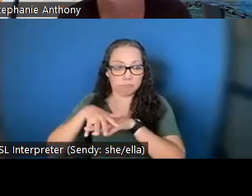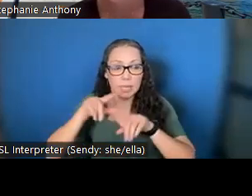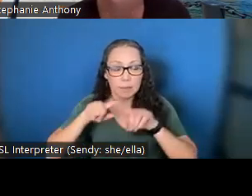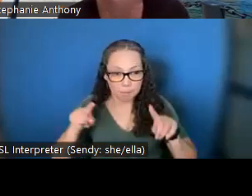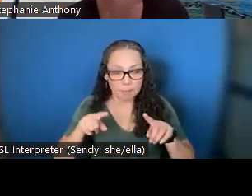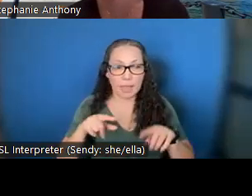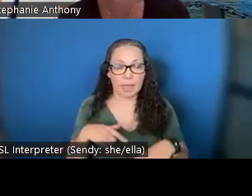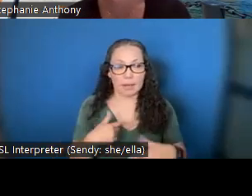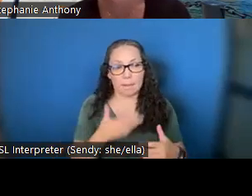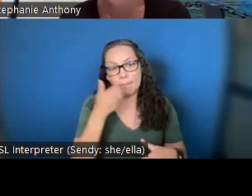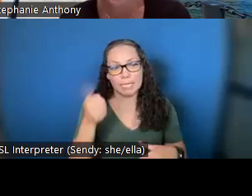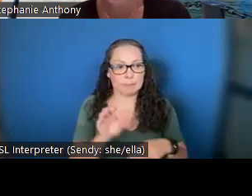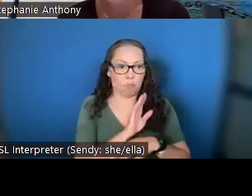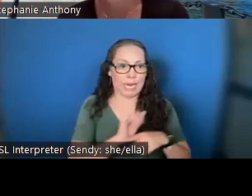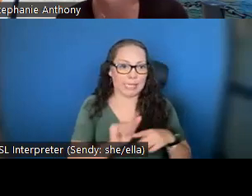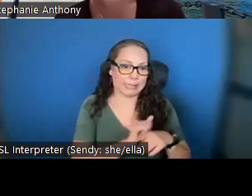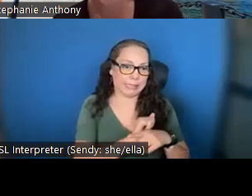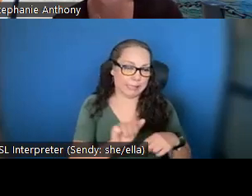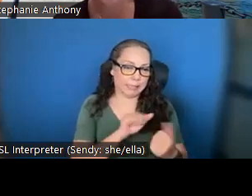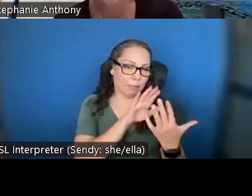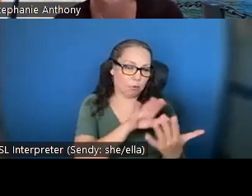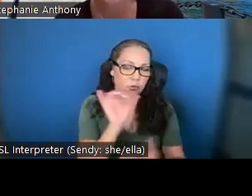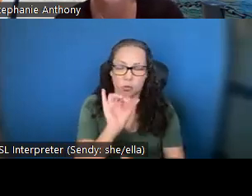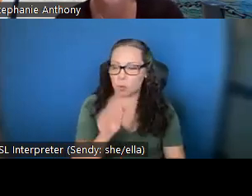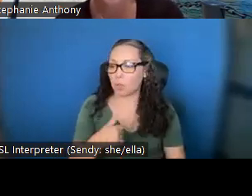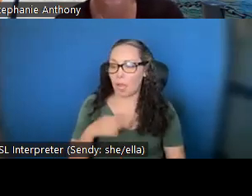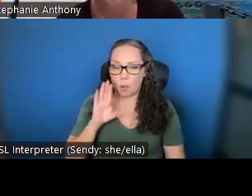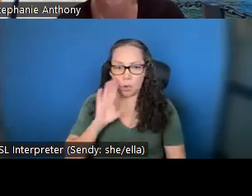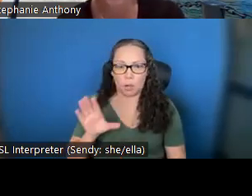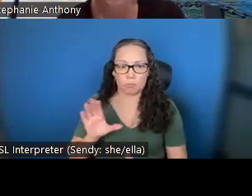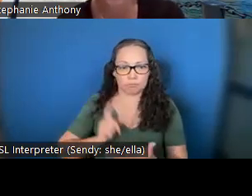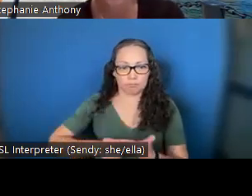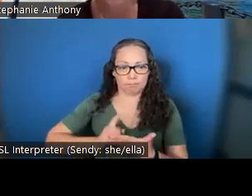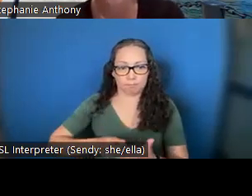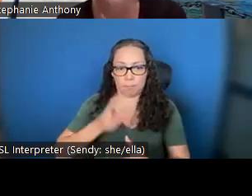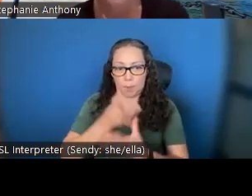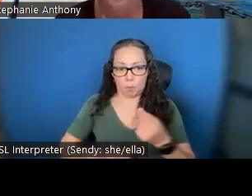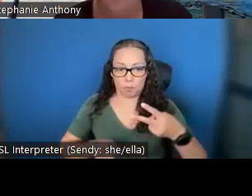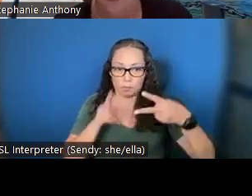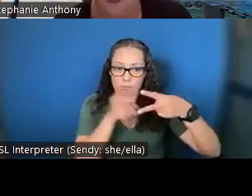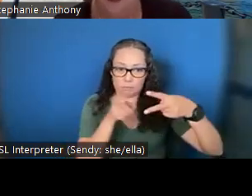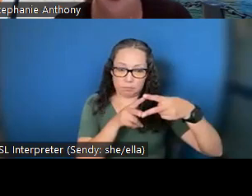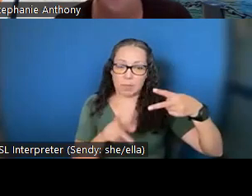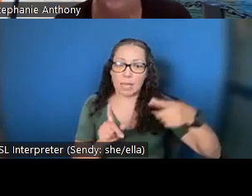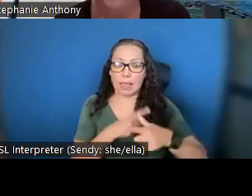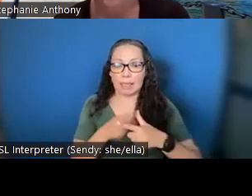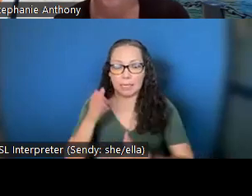multicounty approaches I'm going to do both of these and then stop if that's okay um the next one